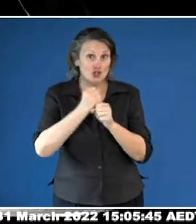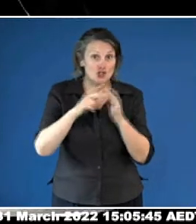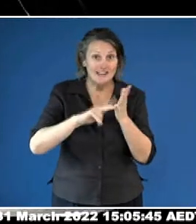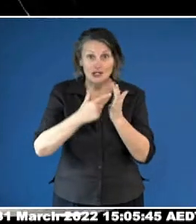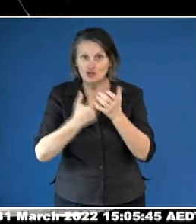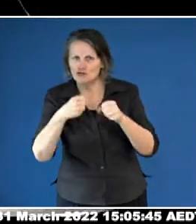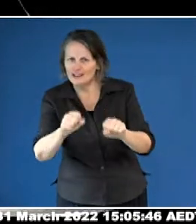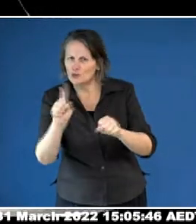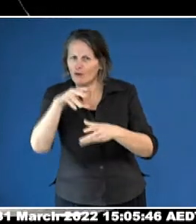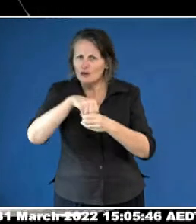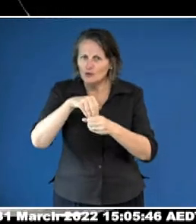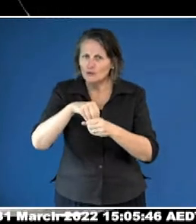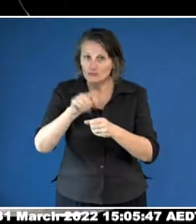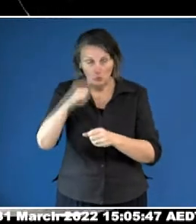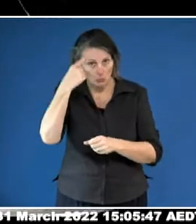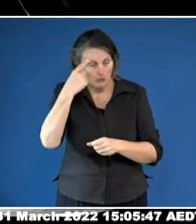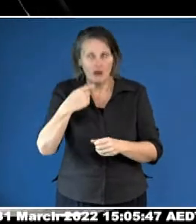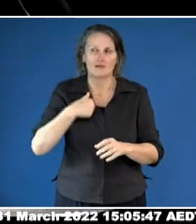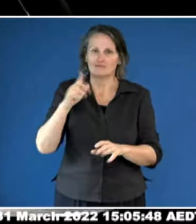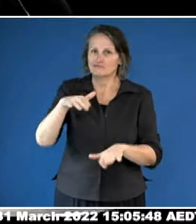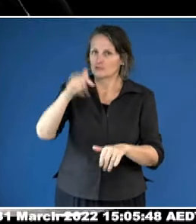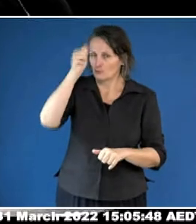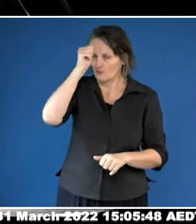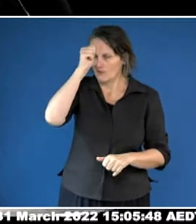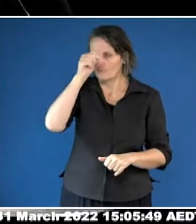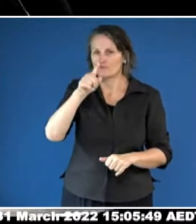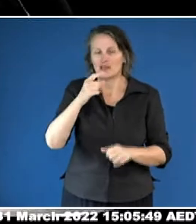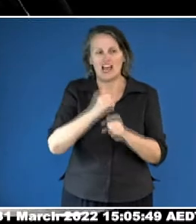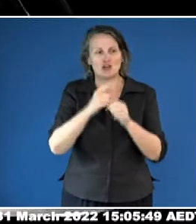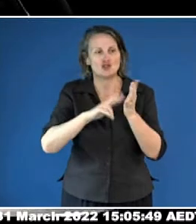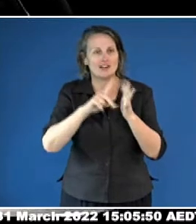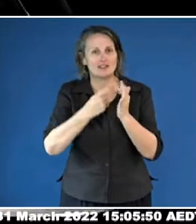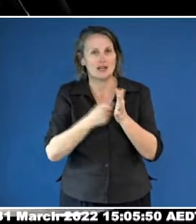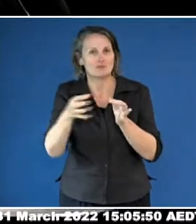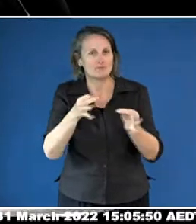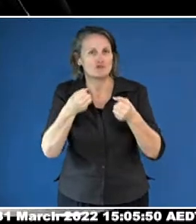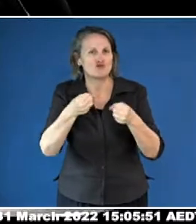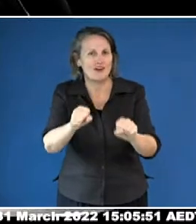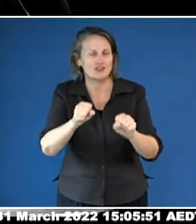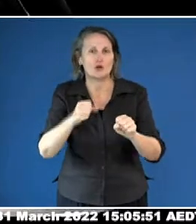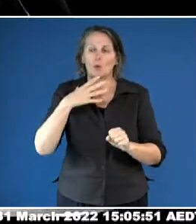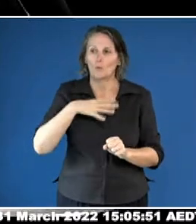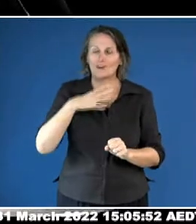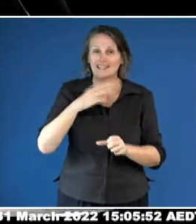So I think, as a gender strategy, it needs to include mechanisms to ensure that the